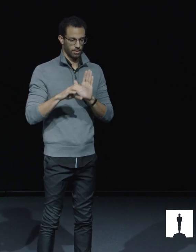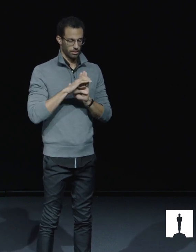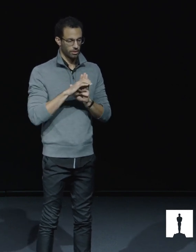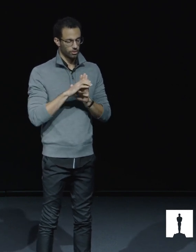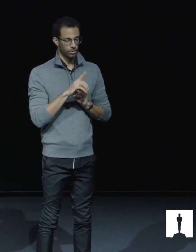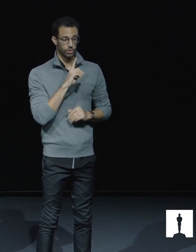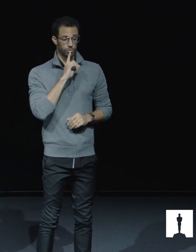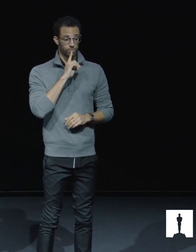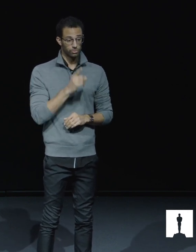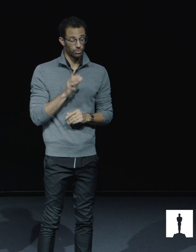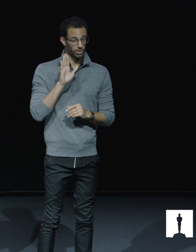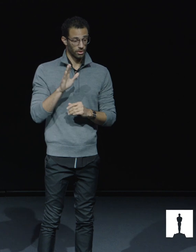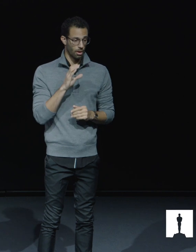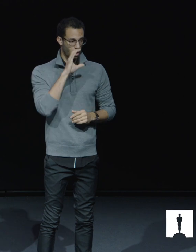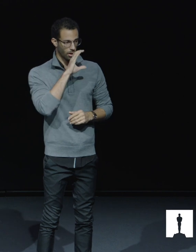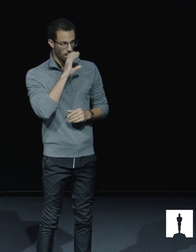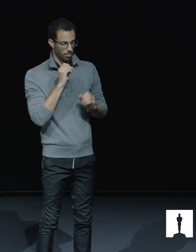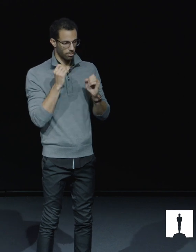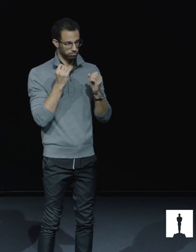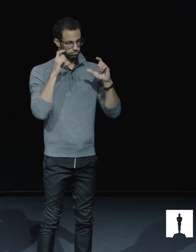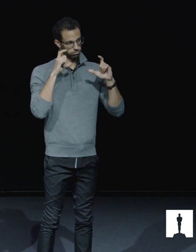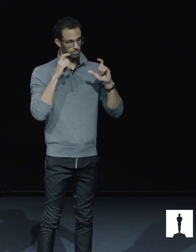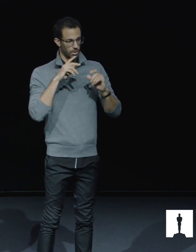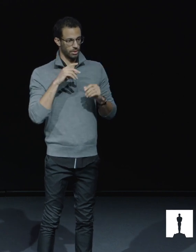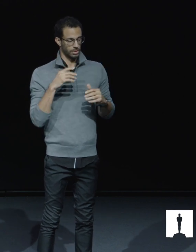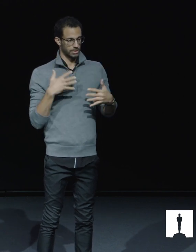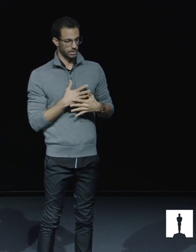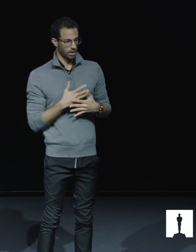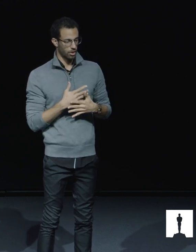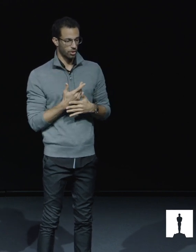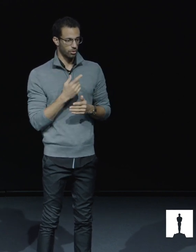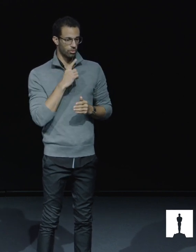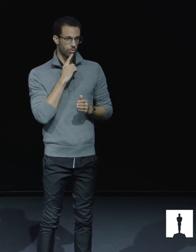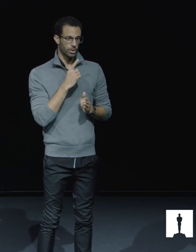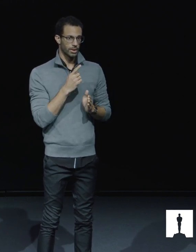that their comic bug-eyed terror contained the truth concerning a terror by which I hoped